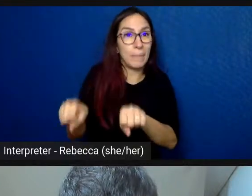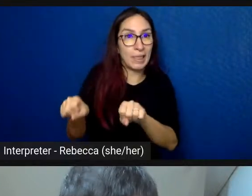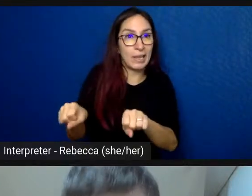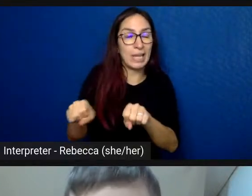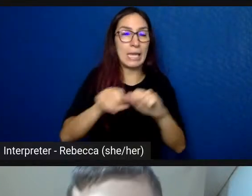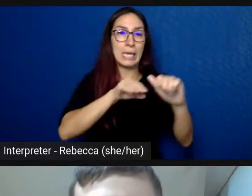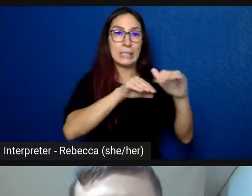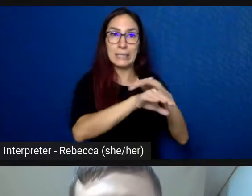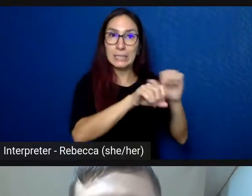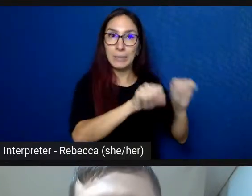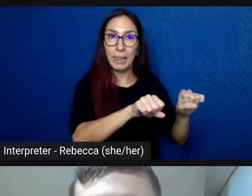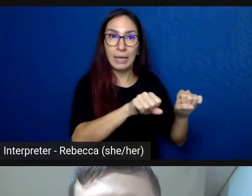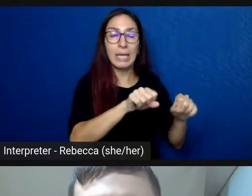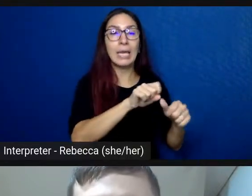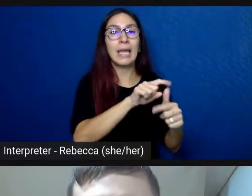in a much, much broader sense because also this is where